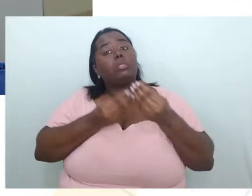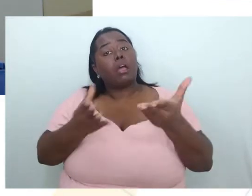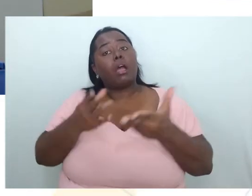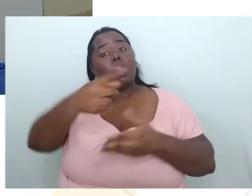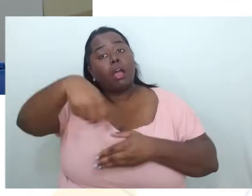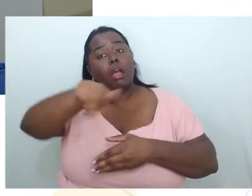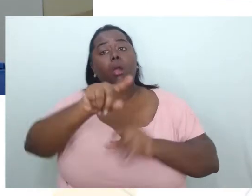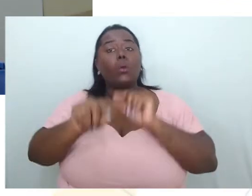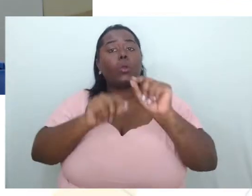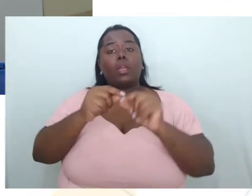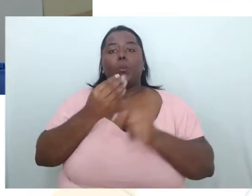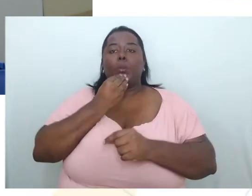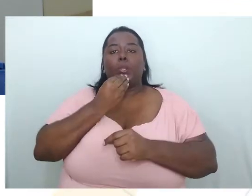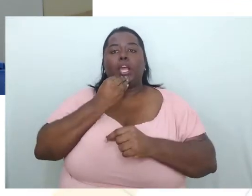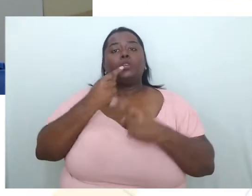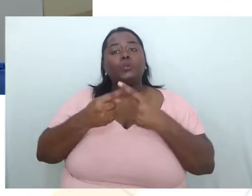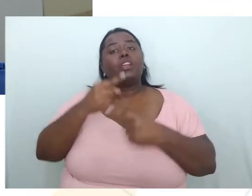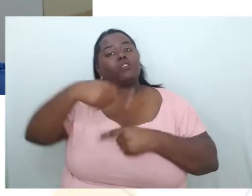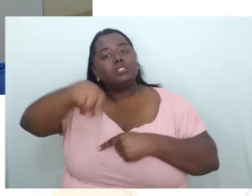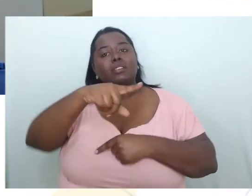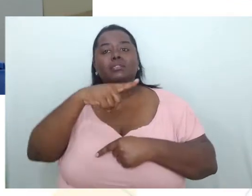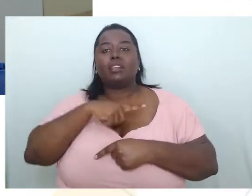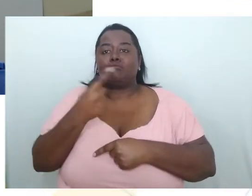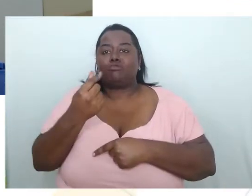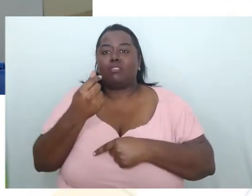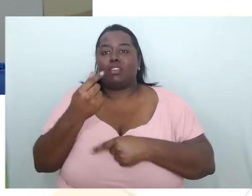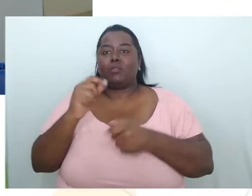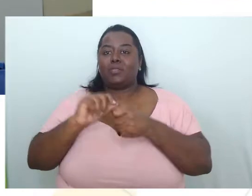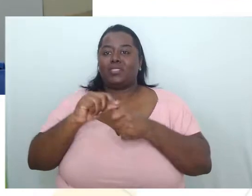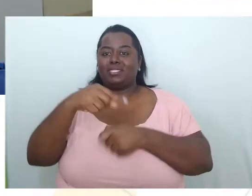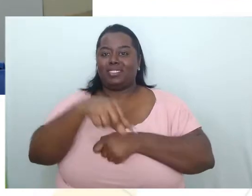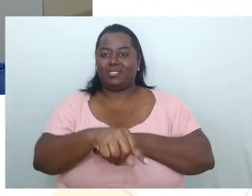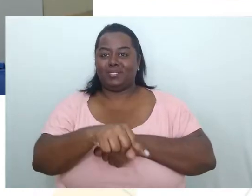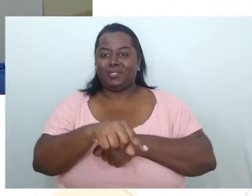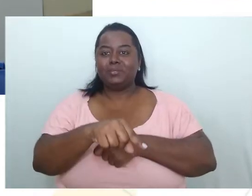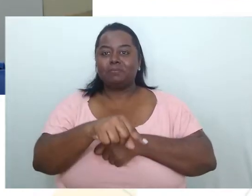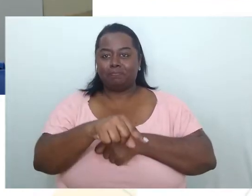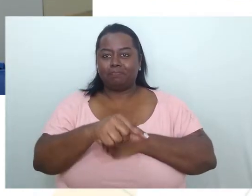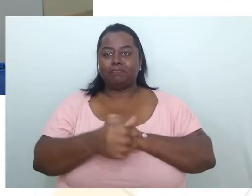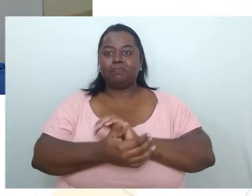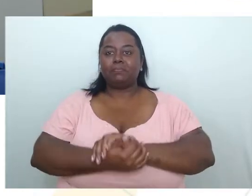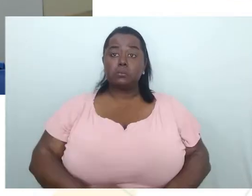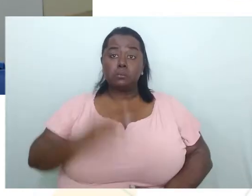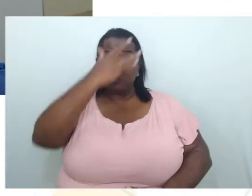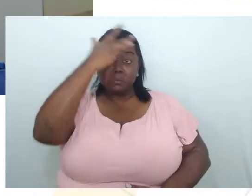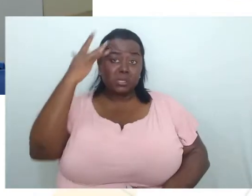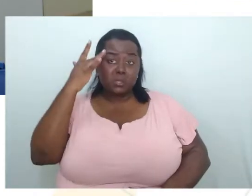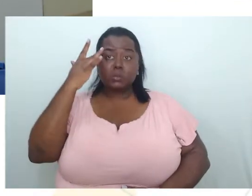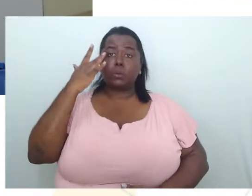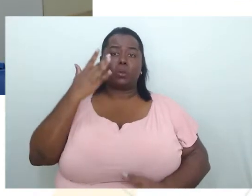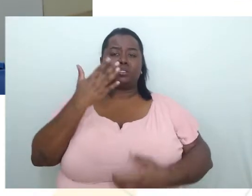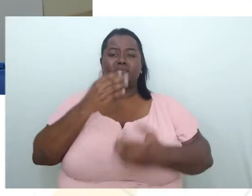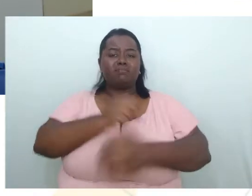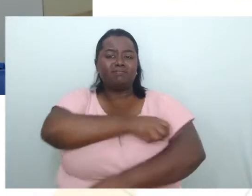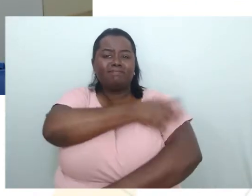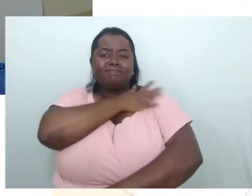because they have the money to do it. Ill educated, poorly educated, uneducated